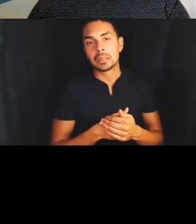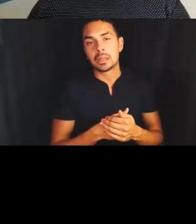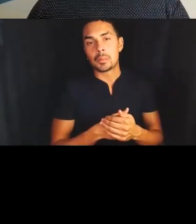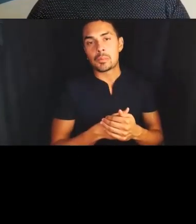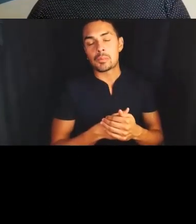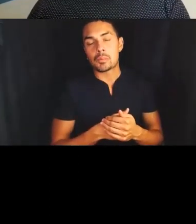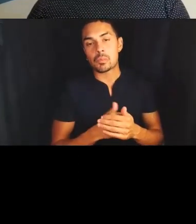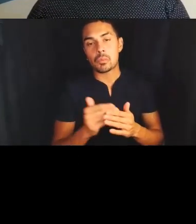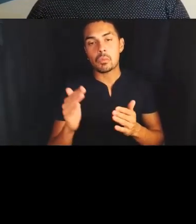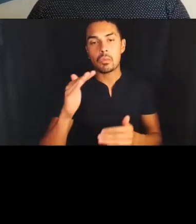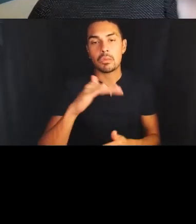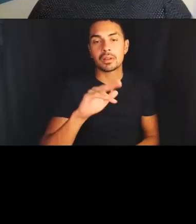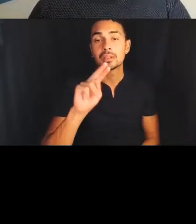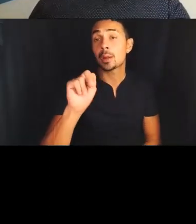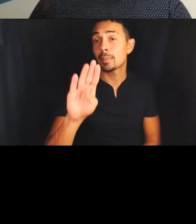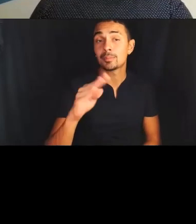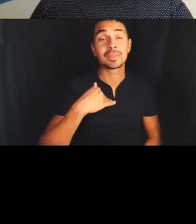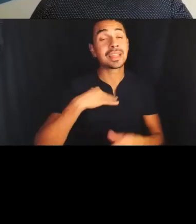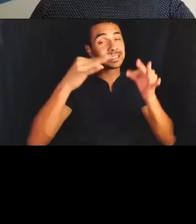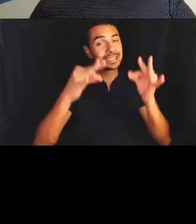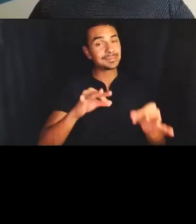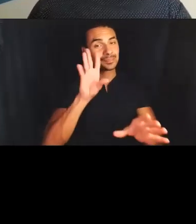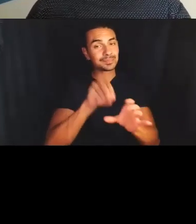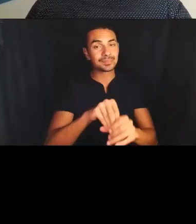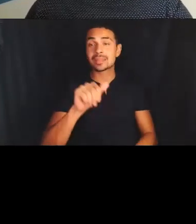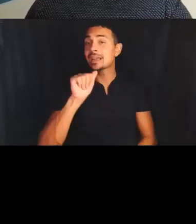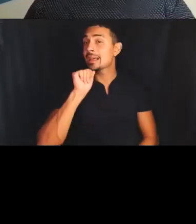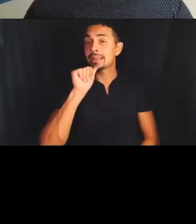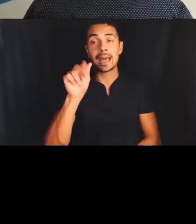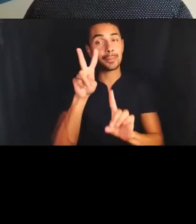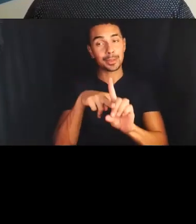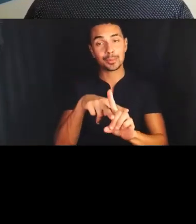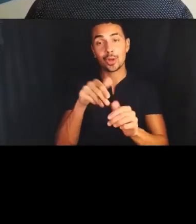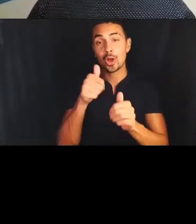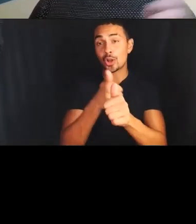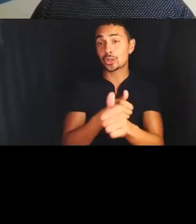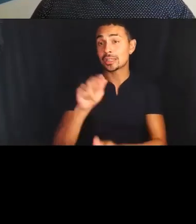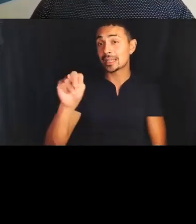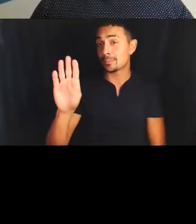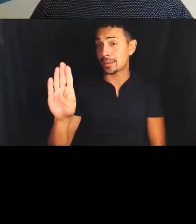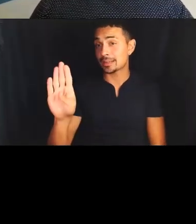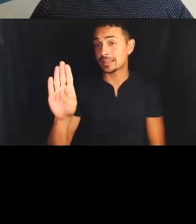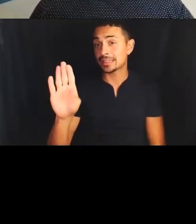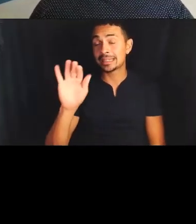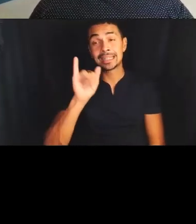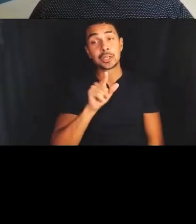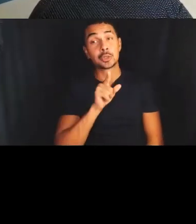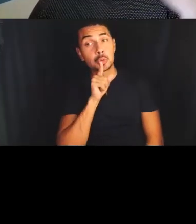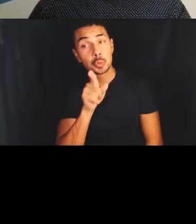I made the decision to put not applicable under nonbinary, which may or may not have been true to that person's experience.